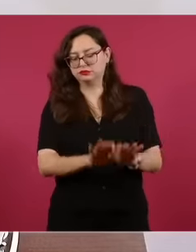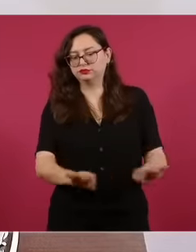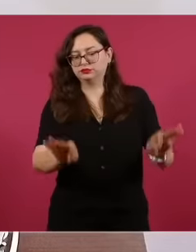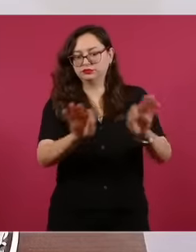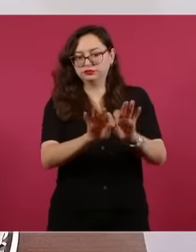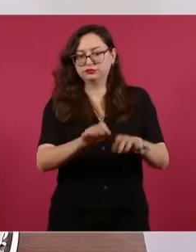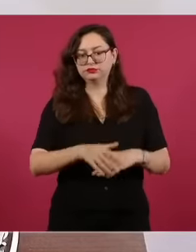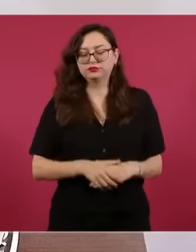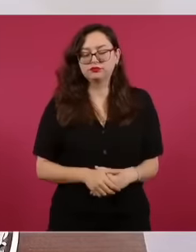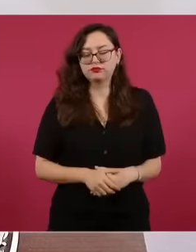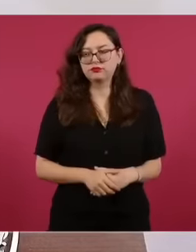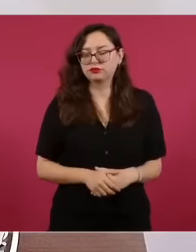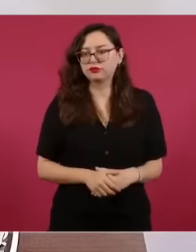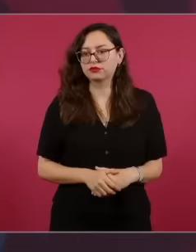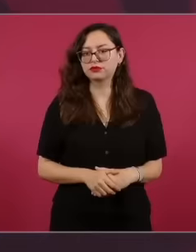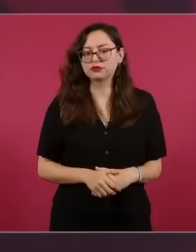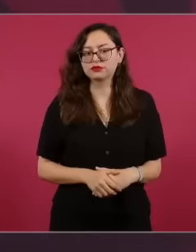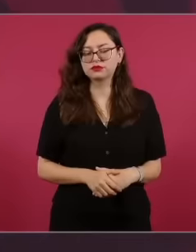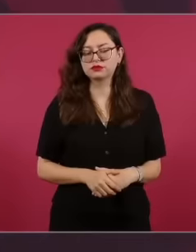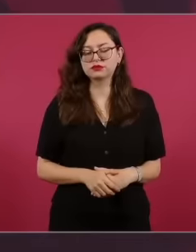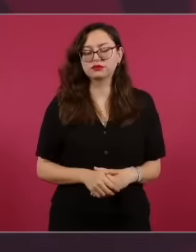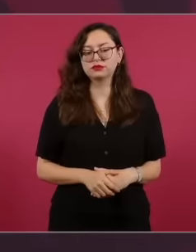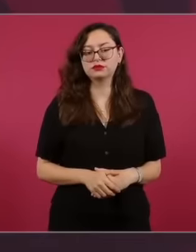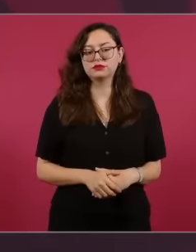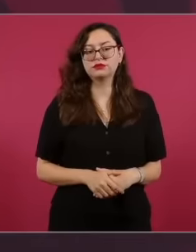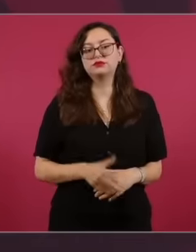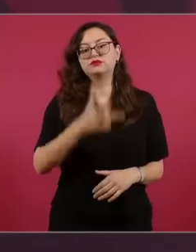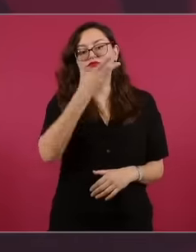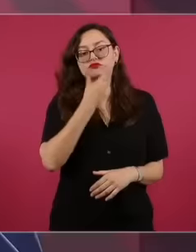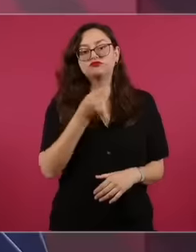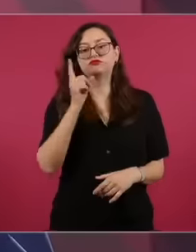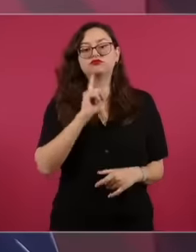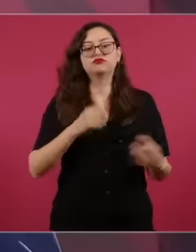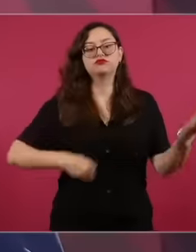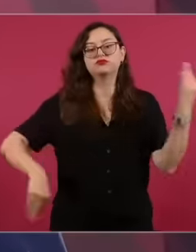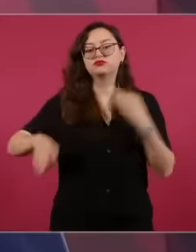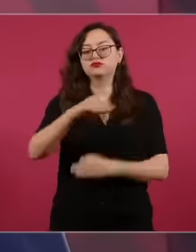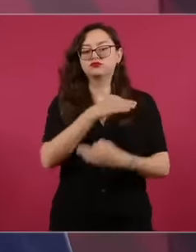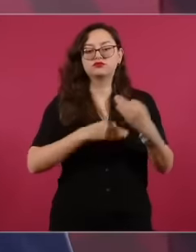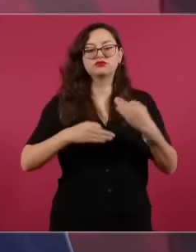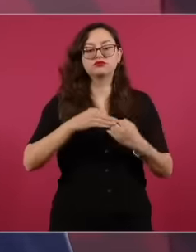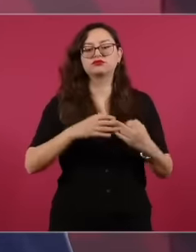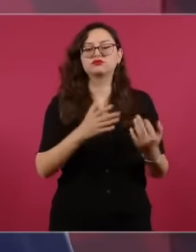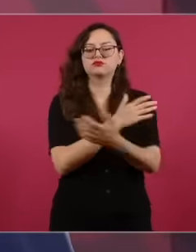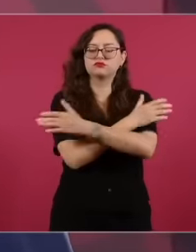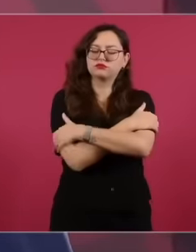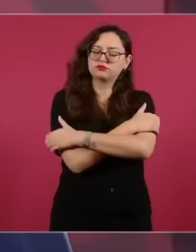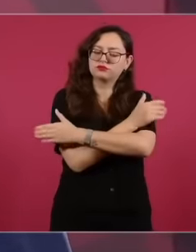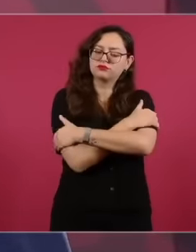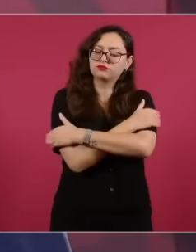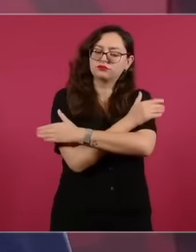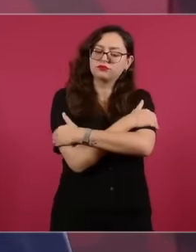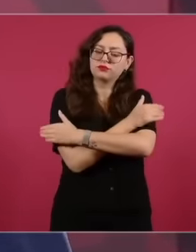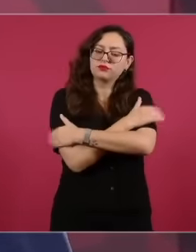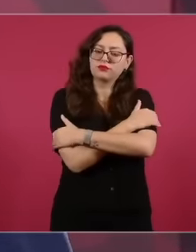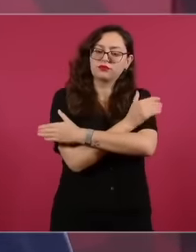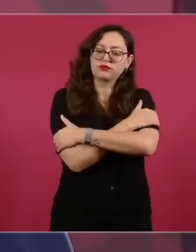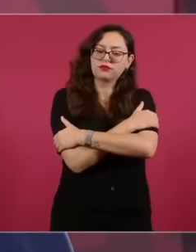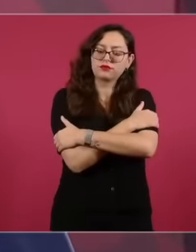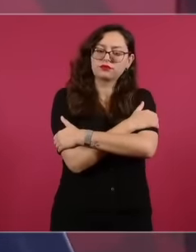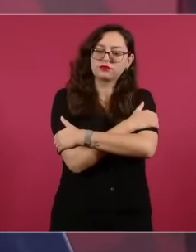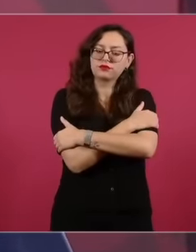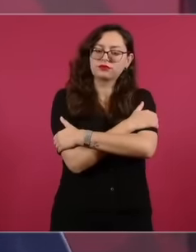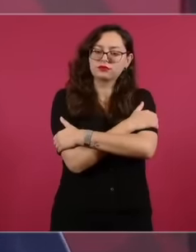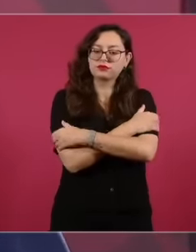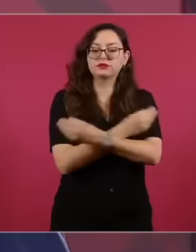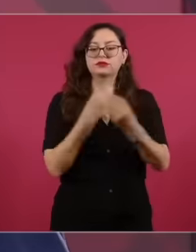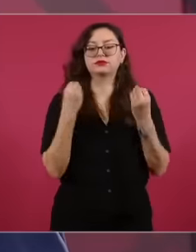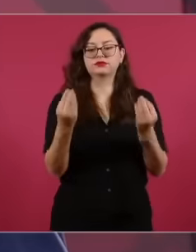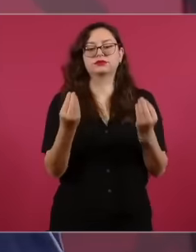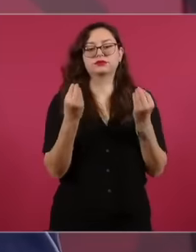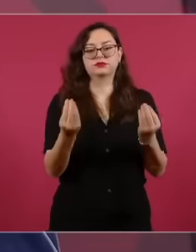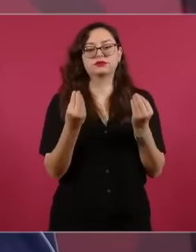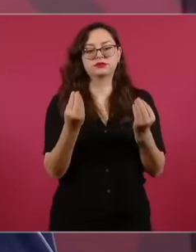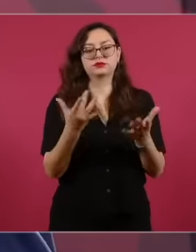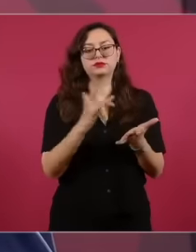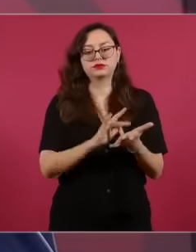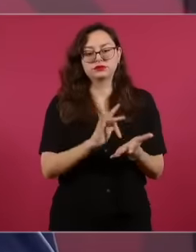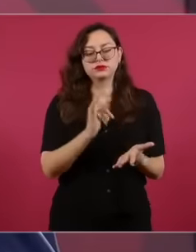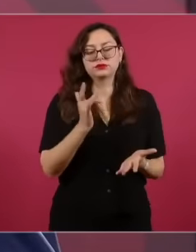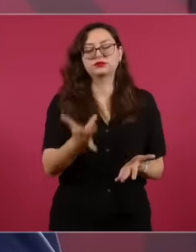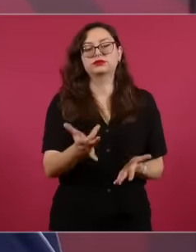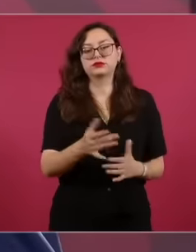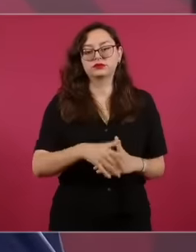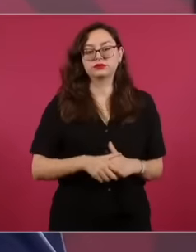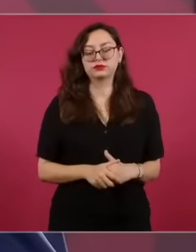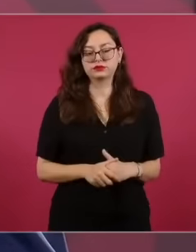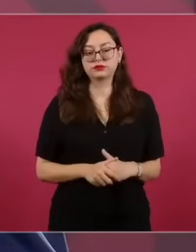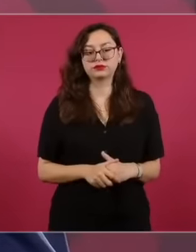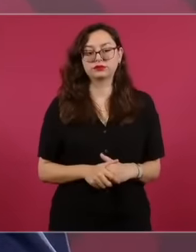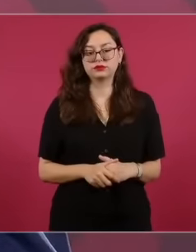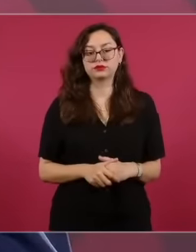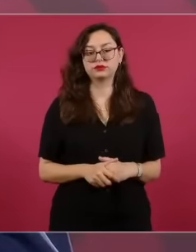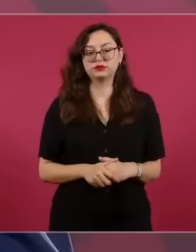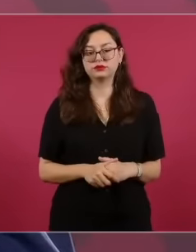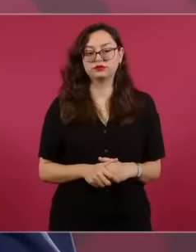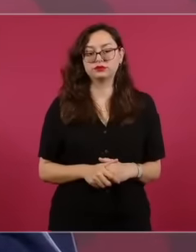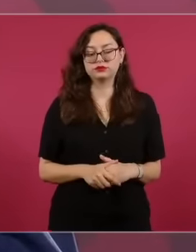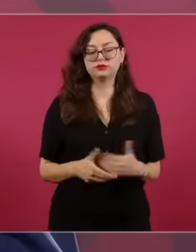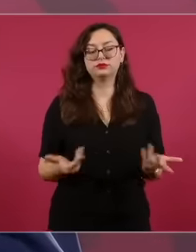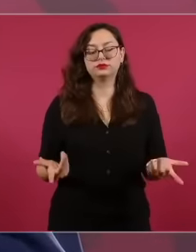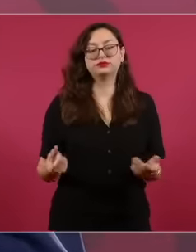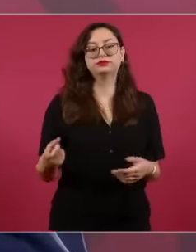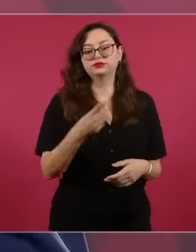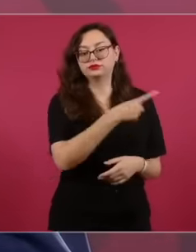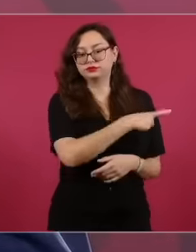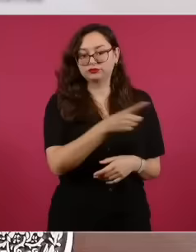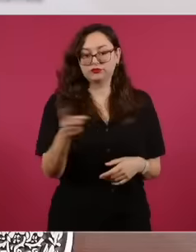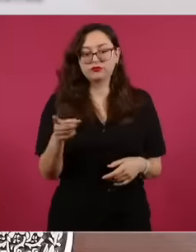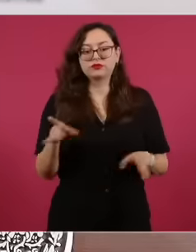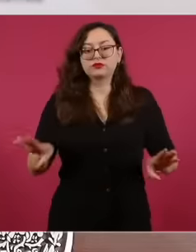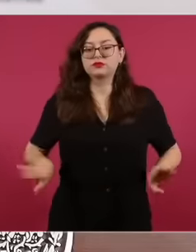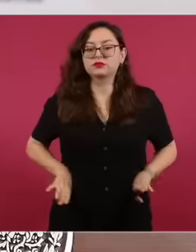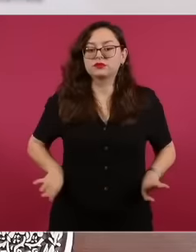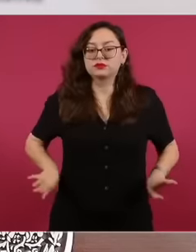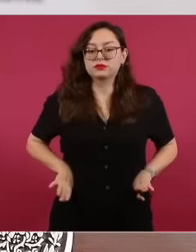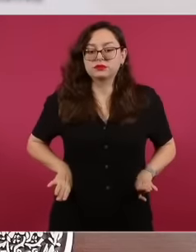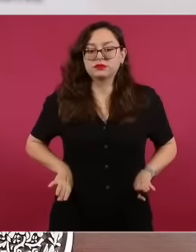to send them all a loving brotherly hug, thank you very much because you defended